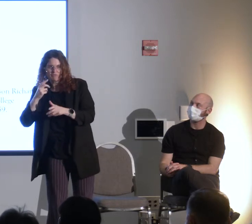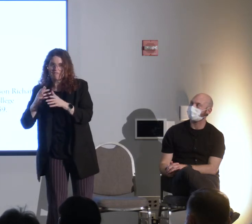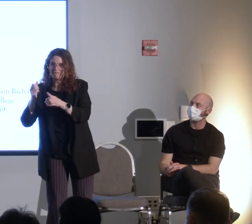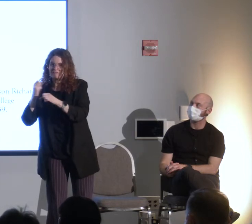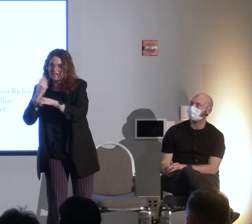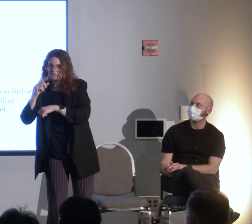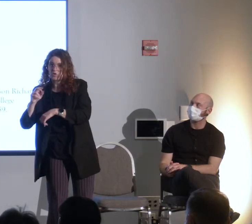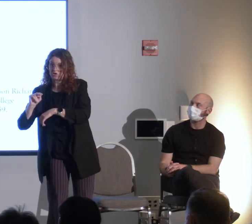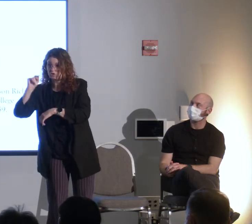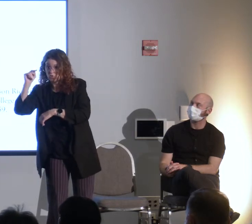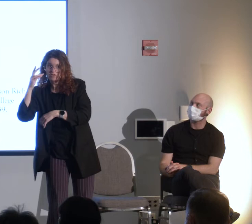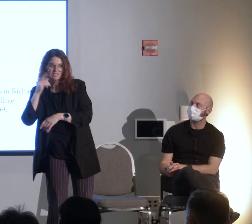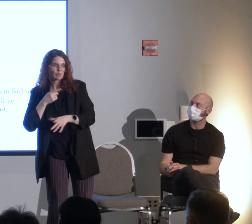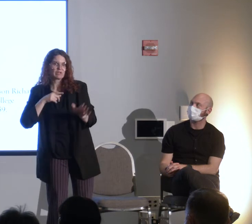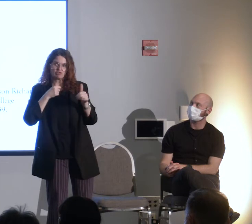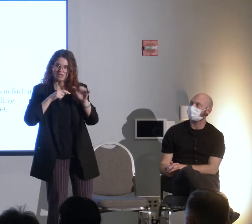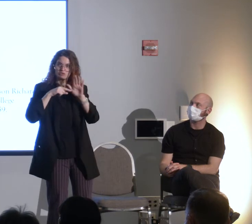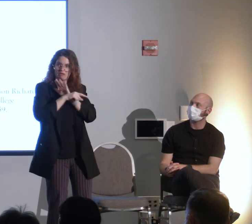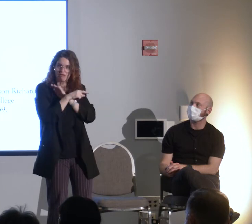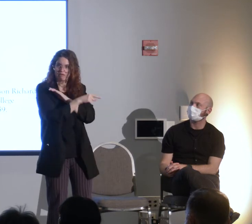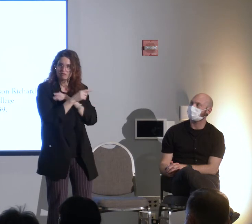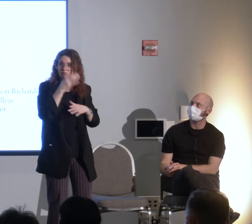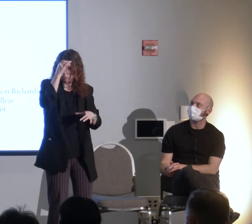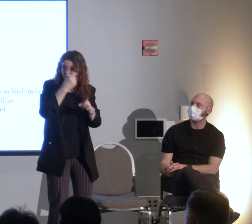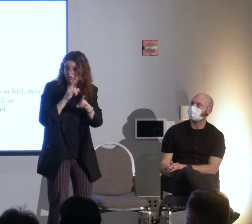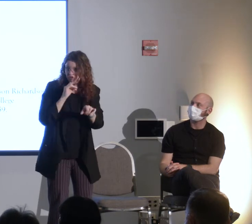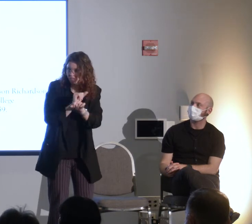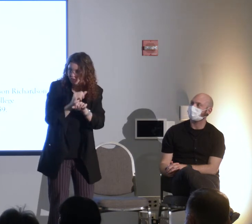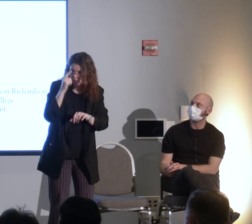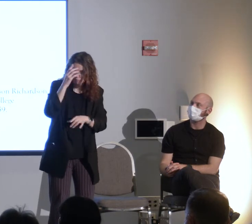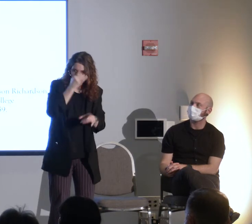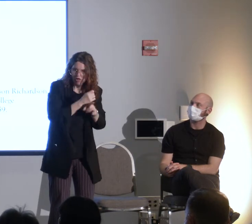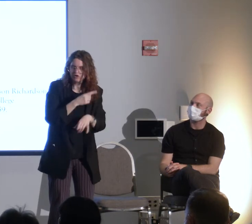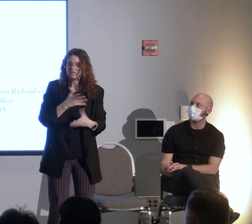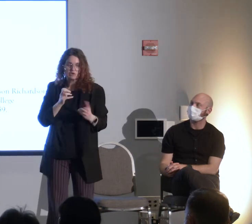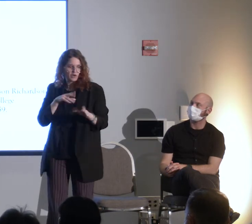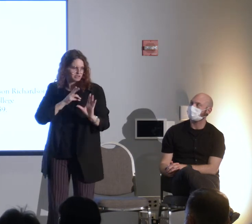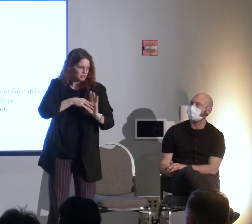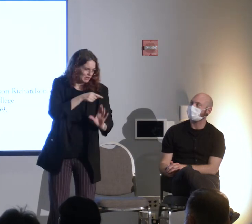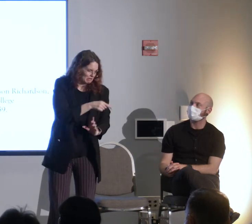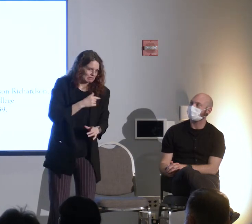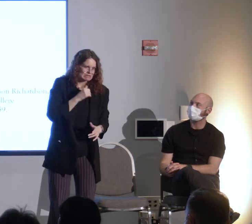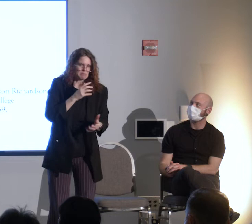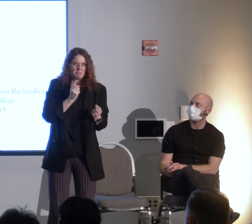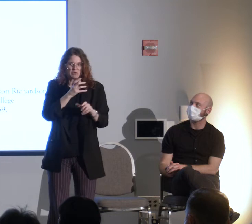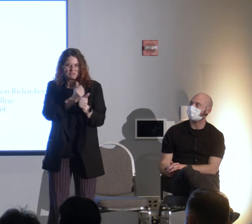his brothers, who was an officer in the Confederacy and didn't really want to fight for the Confederacy because, of course, many of his Harvard classmates had